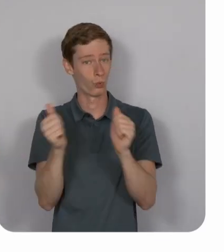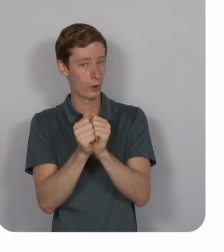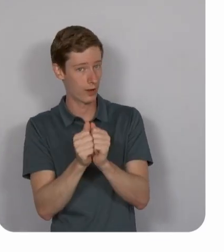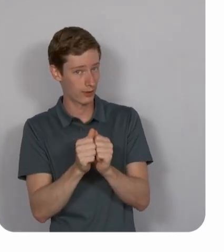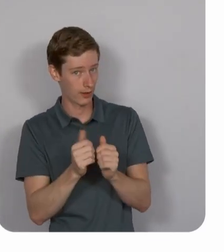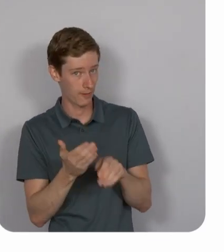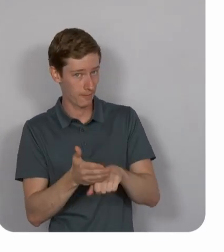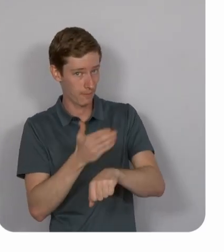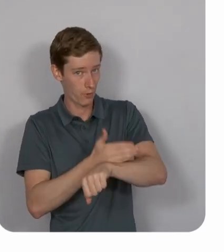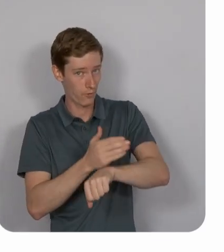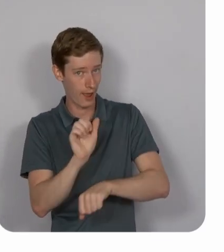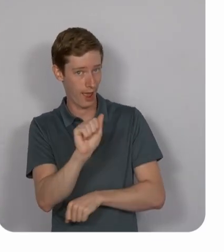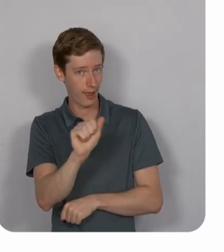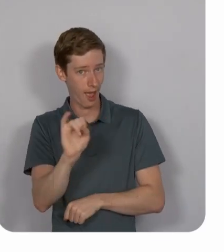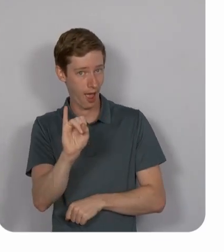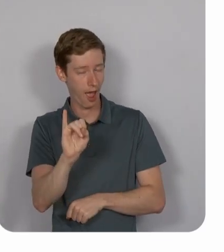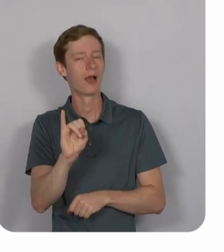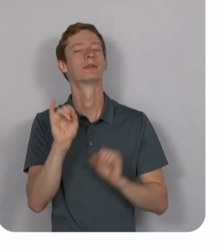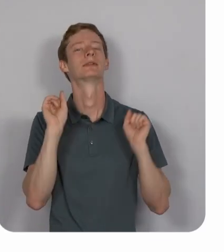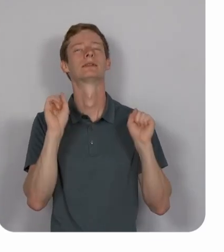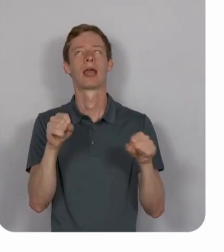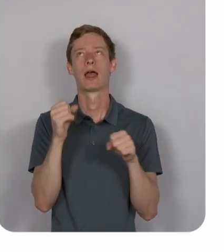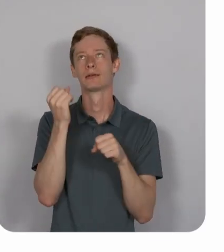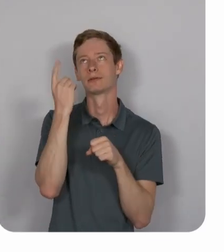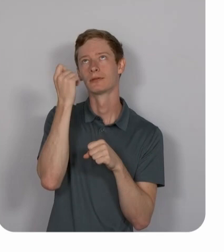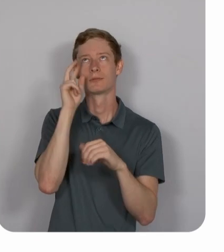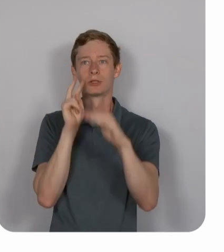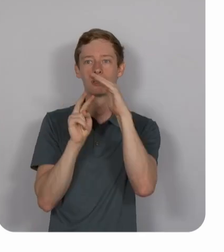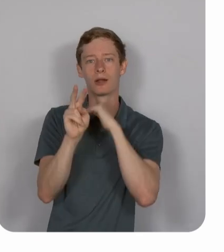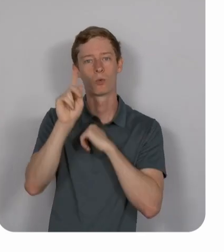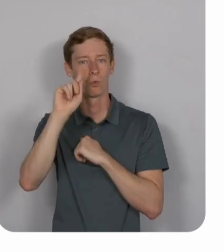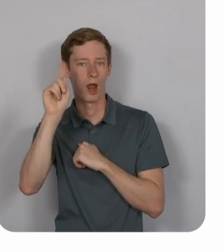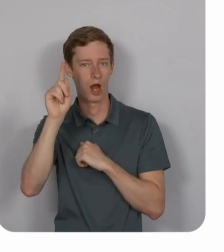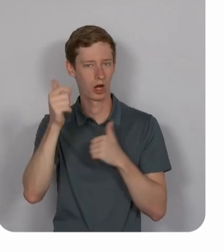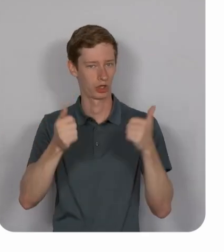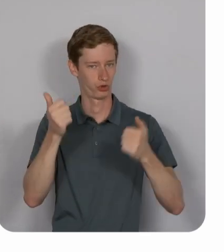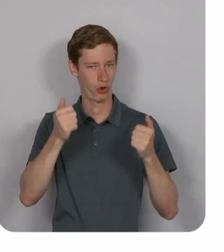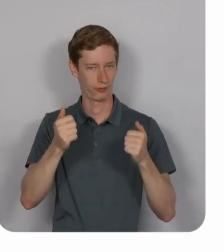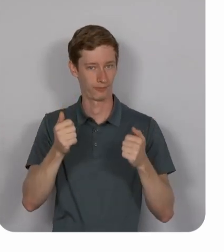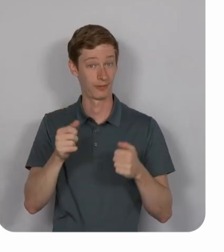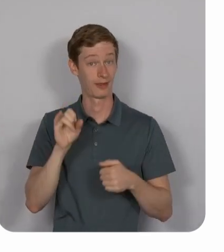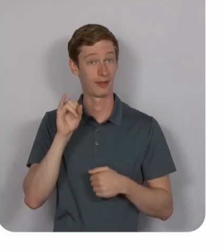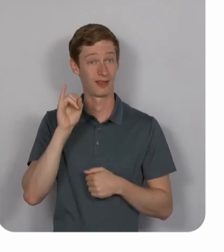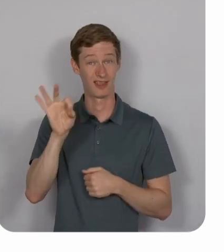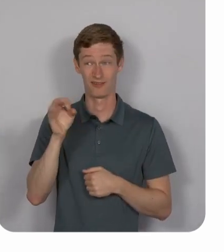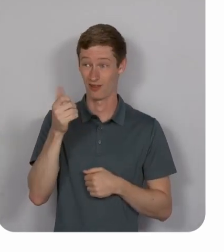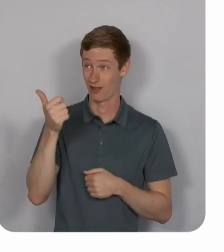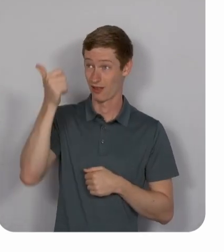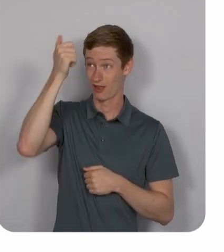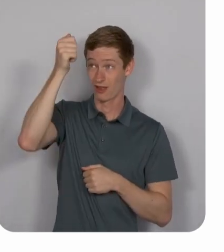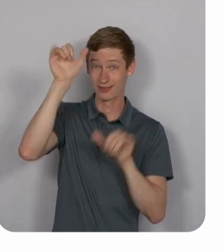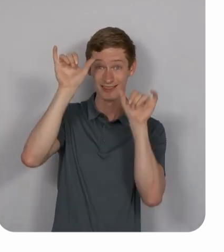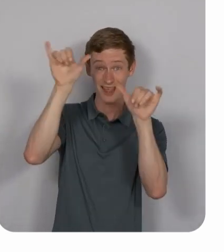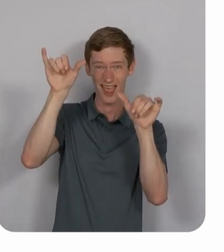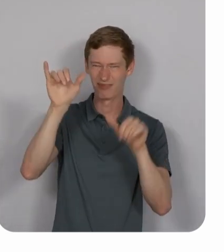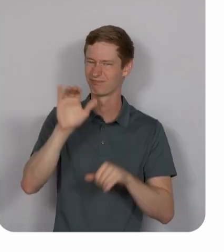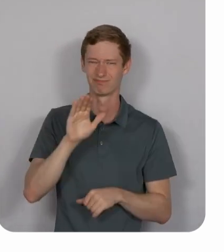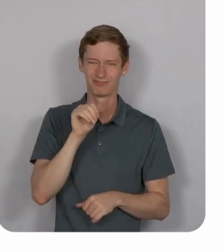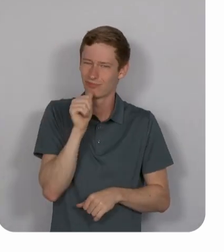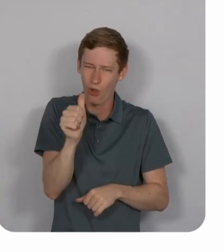are able to accurately position the controllers and longer periods of time generally don't happen very often or very long.